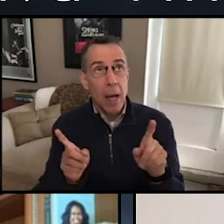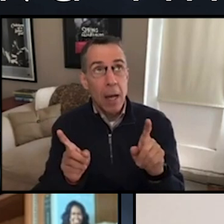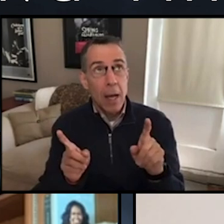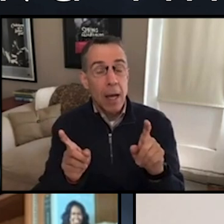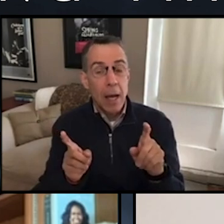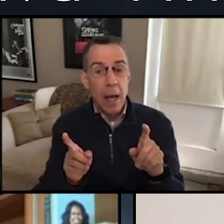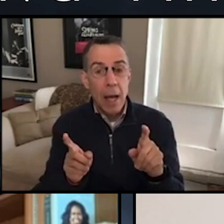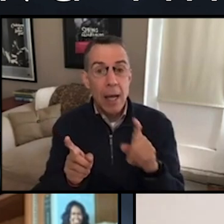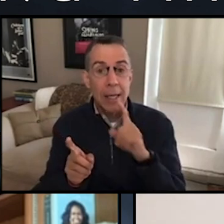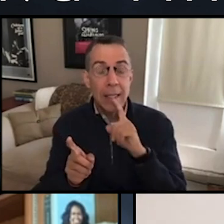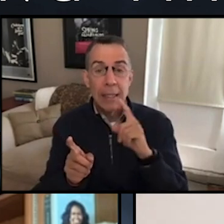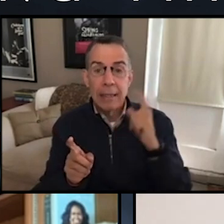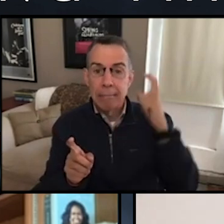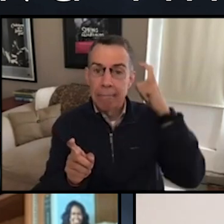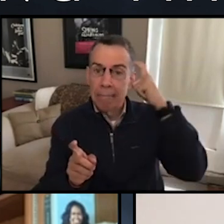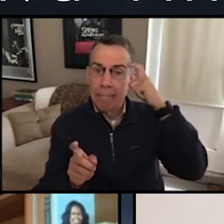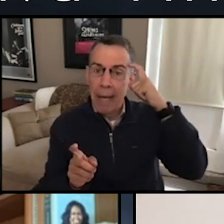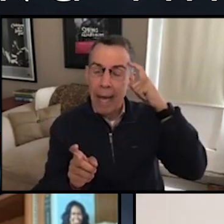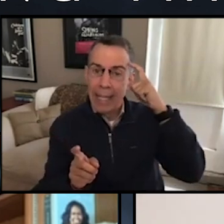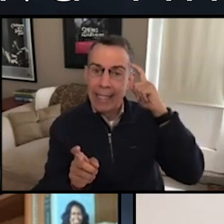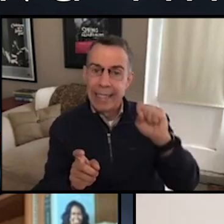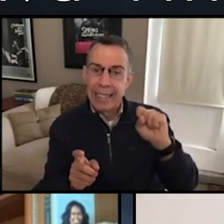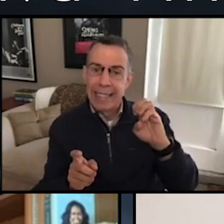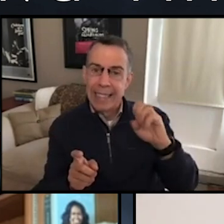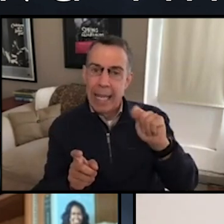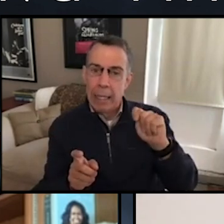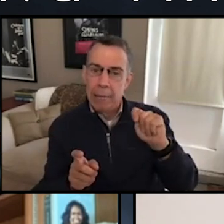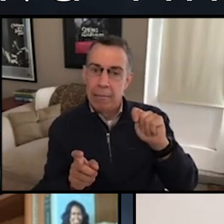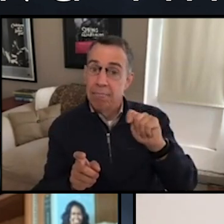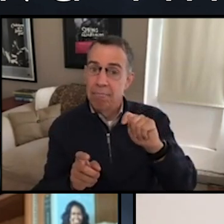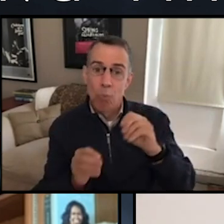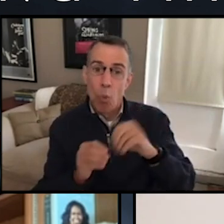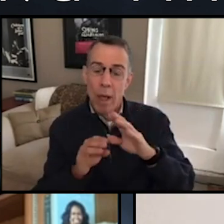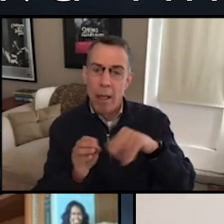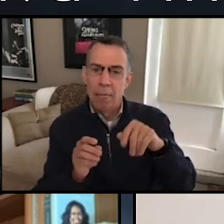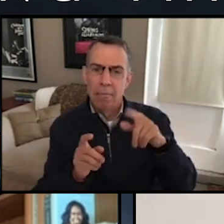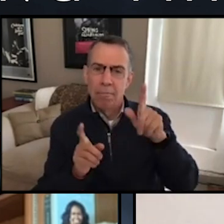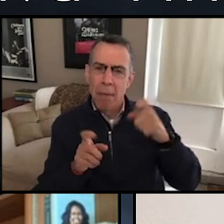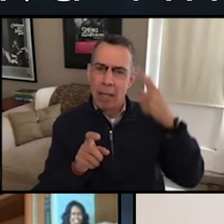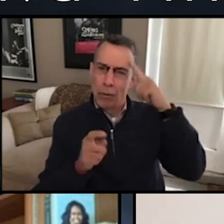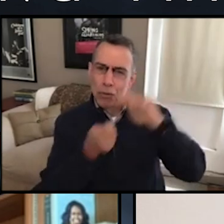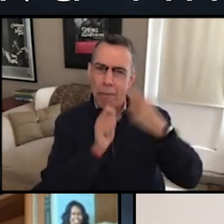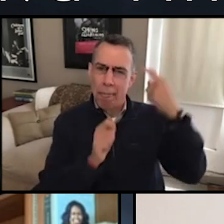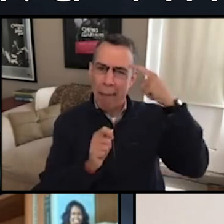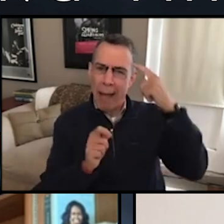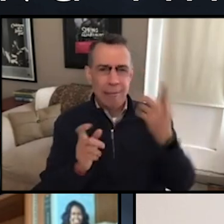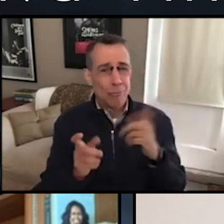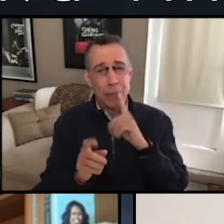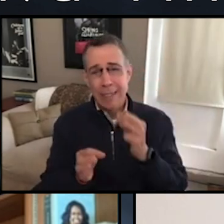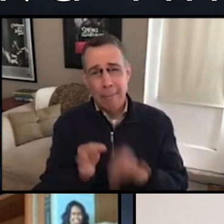mindset thing more than anything, in that, it's something that, there are so